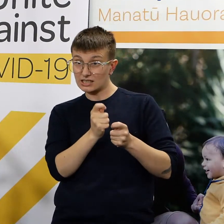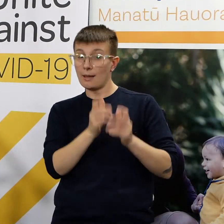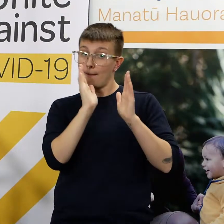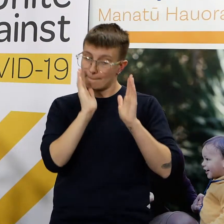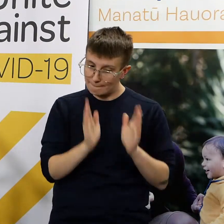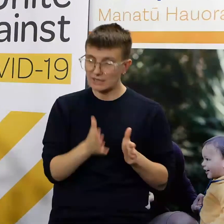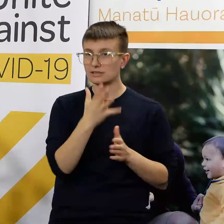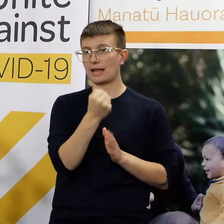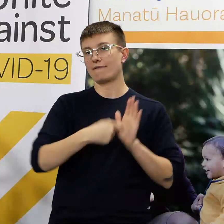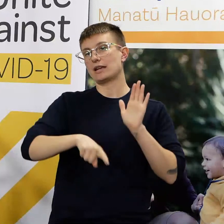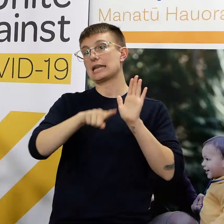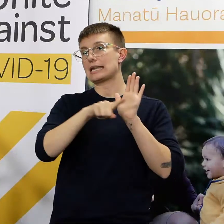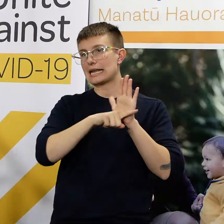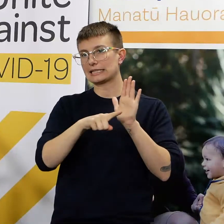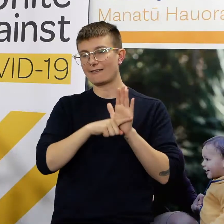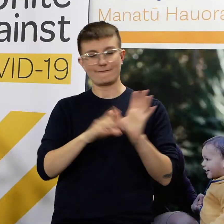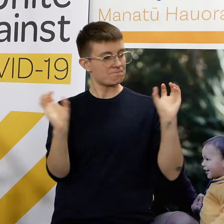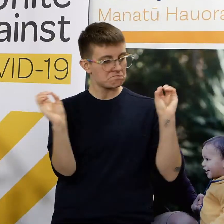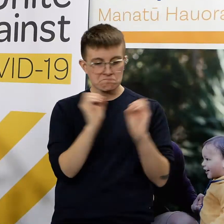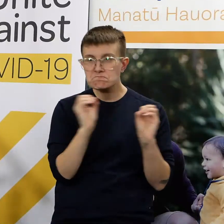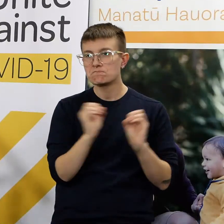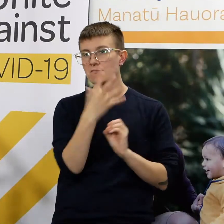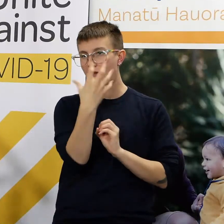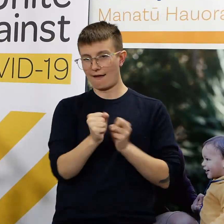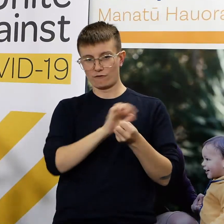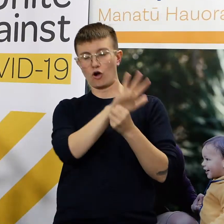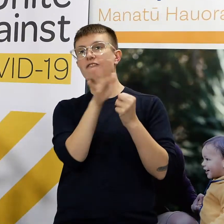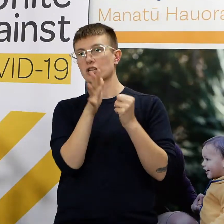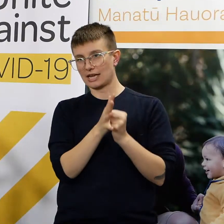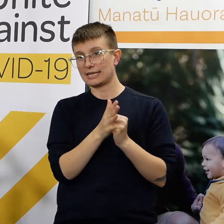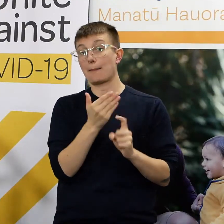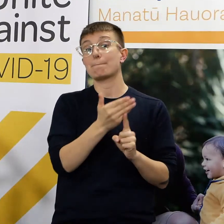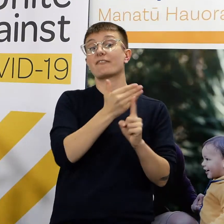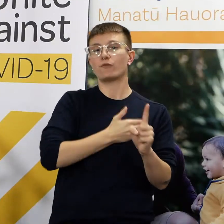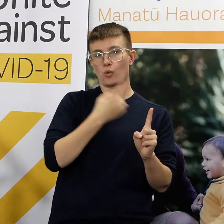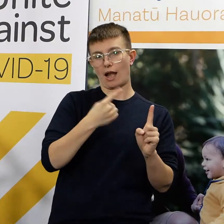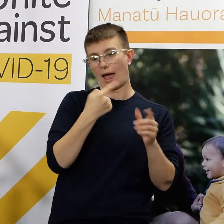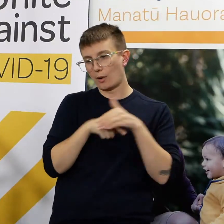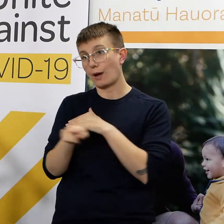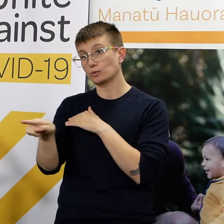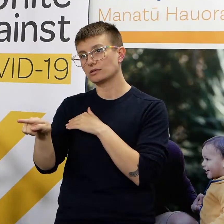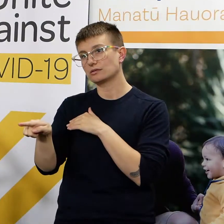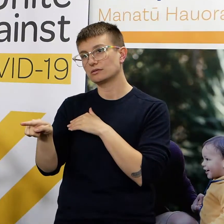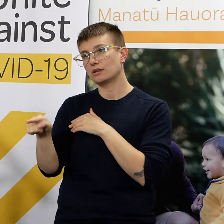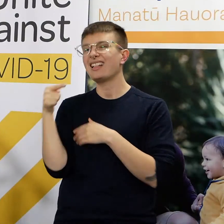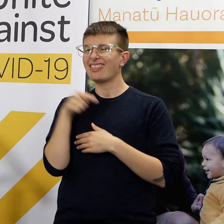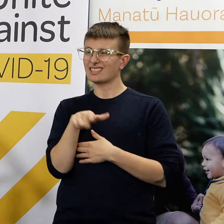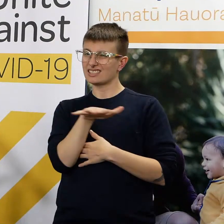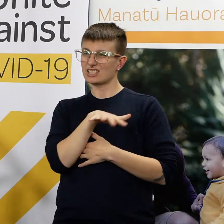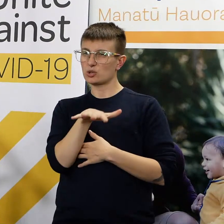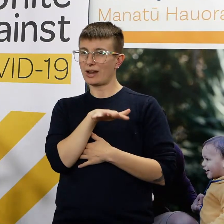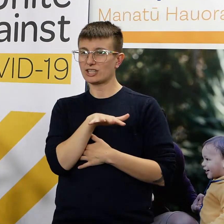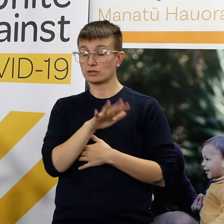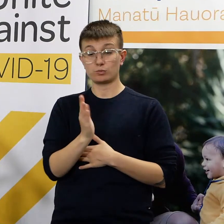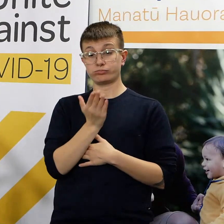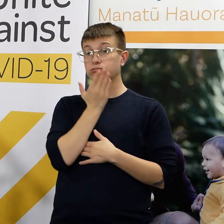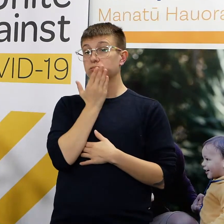before they are released. In this case it was quite a short period of time, a relative died quite quickly, the exemption was granted,